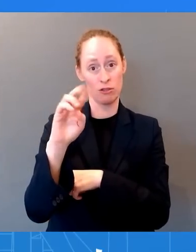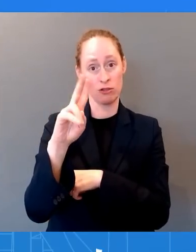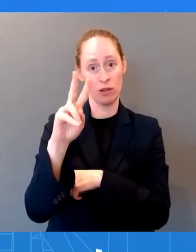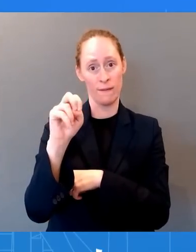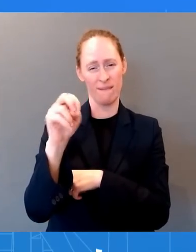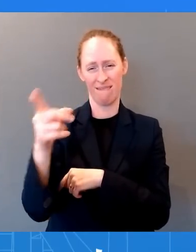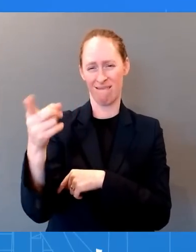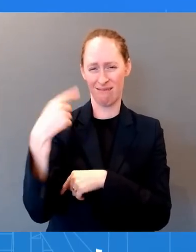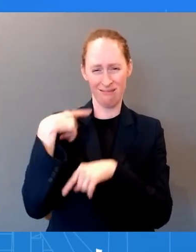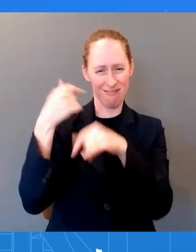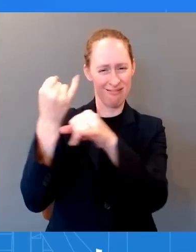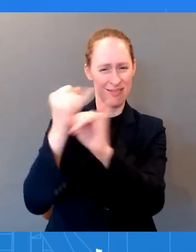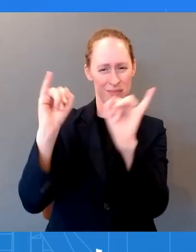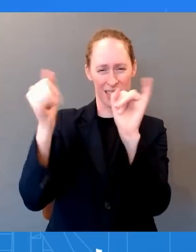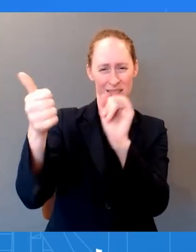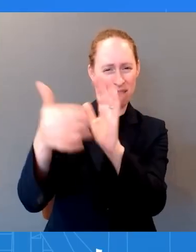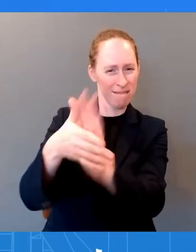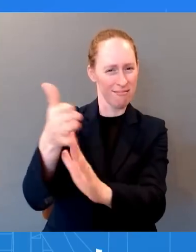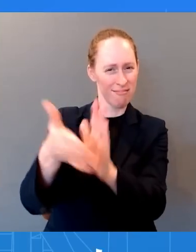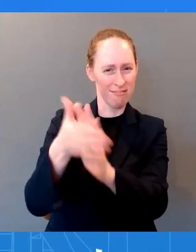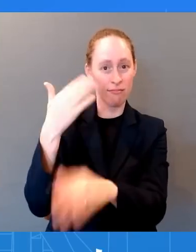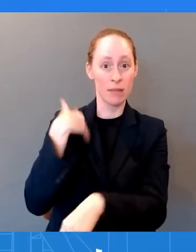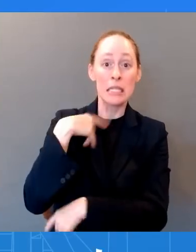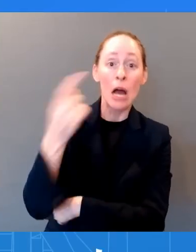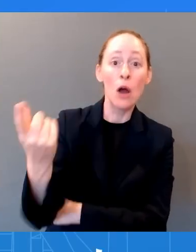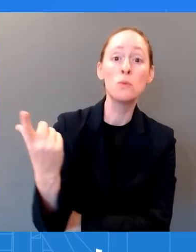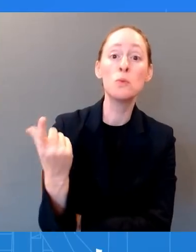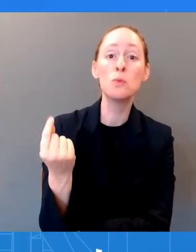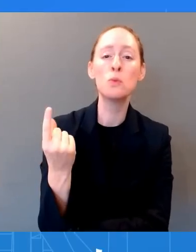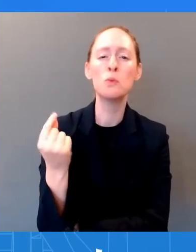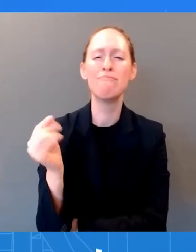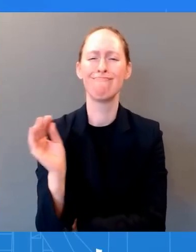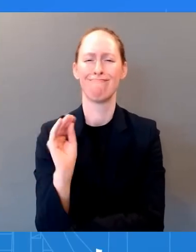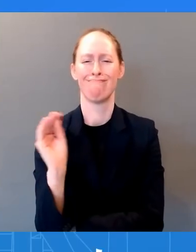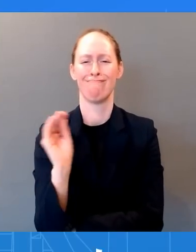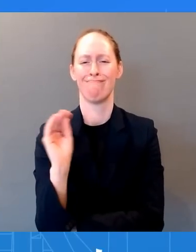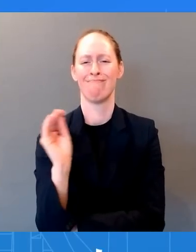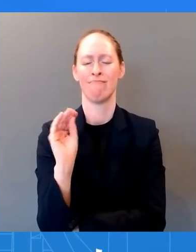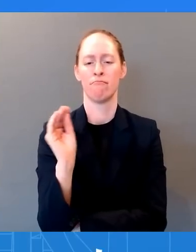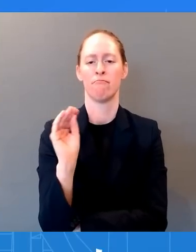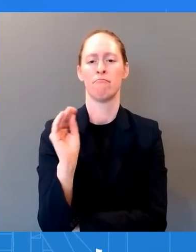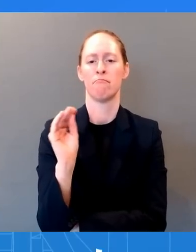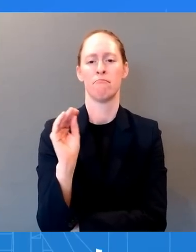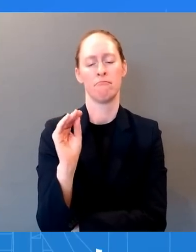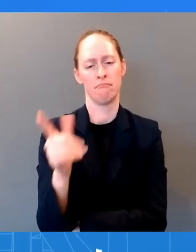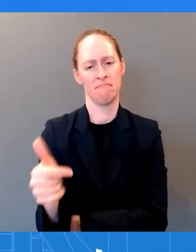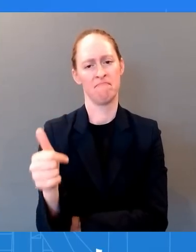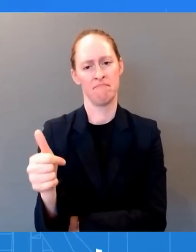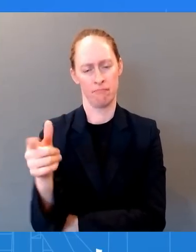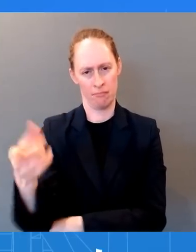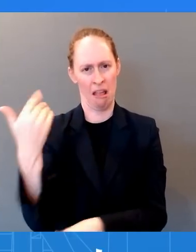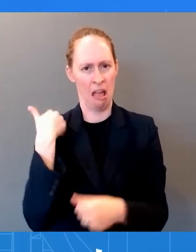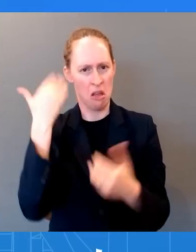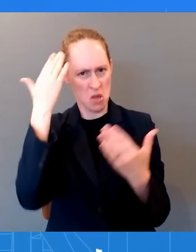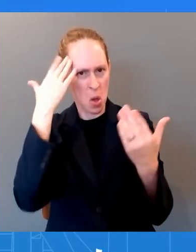We believe they have the strongest tools to deal -- to deal with that. But we know that Americans are feeling